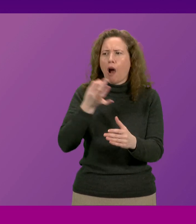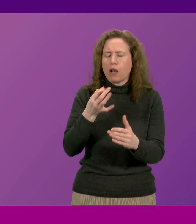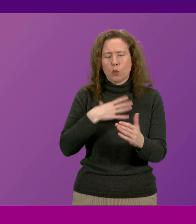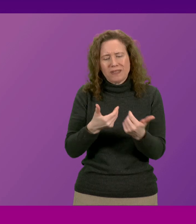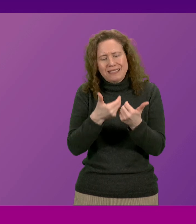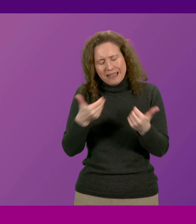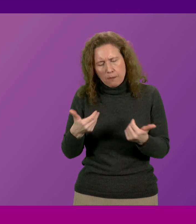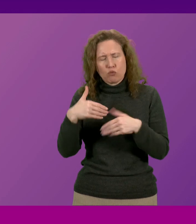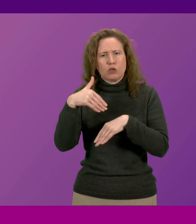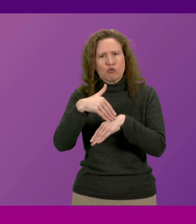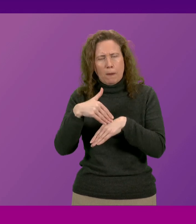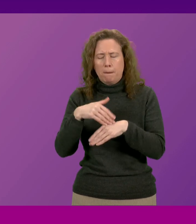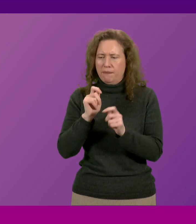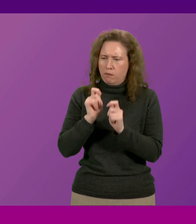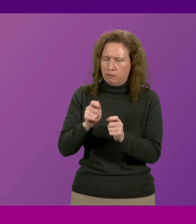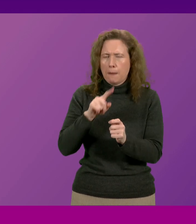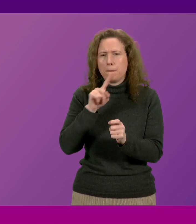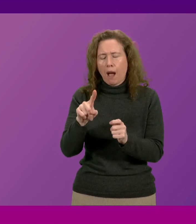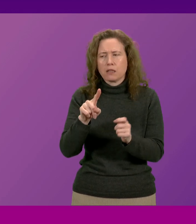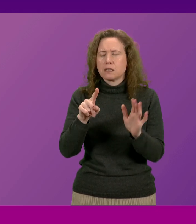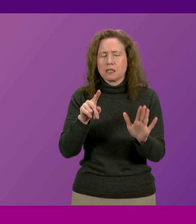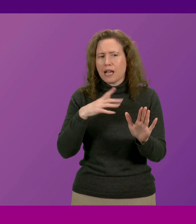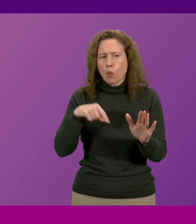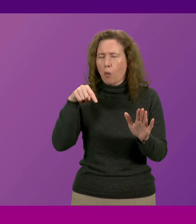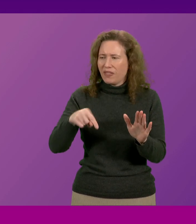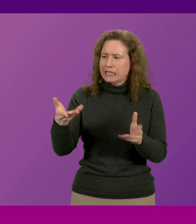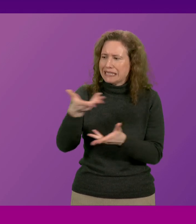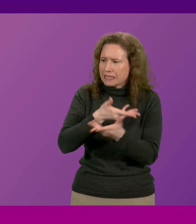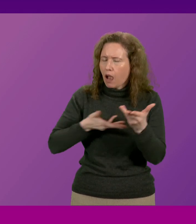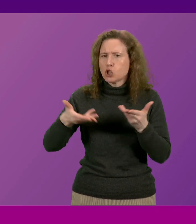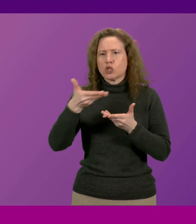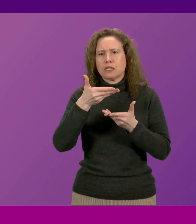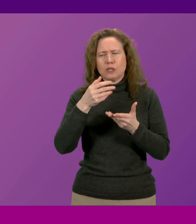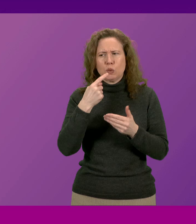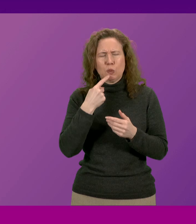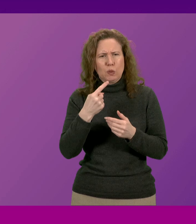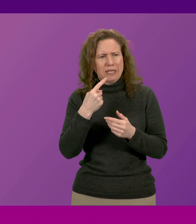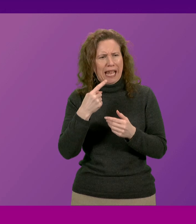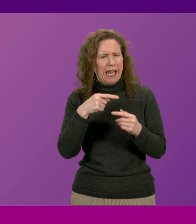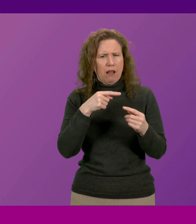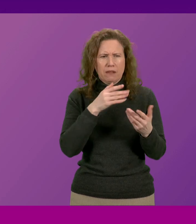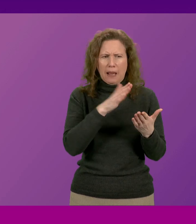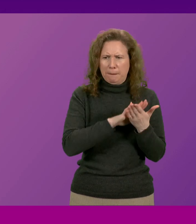offence, but I do not want these exchanges to suggest in any way that the practice,